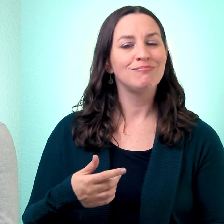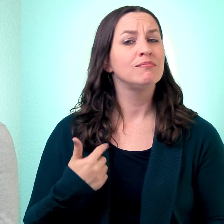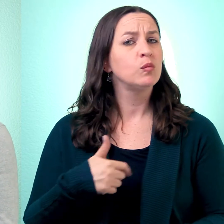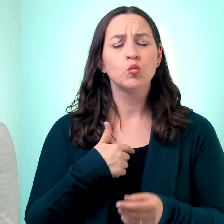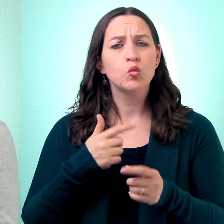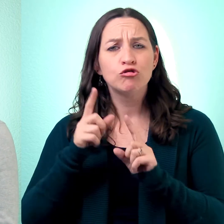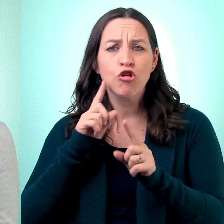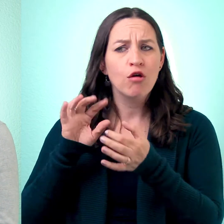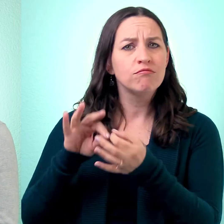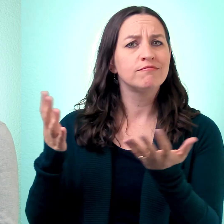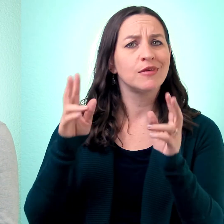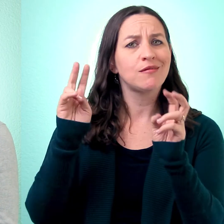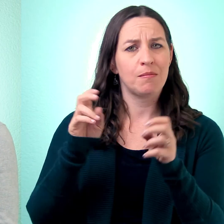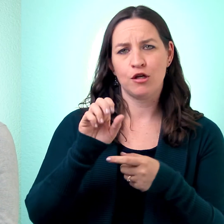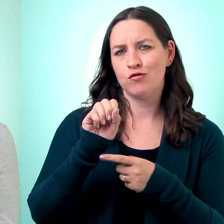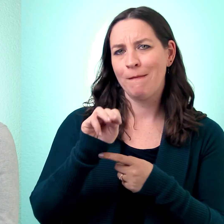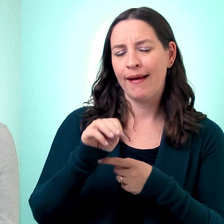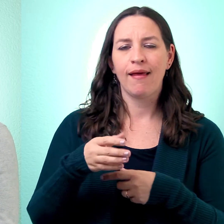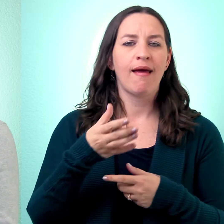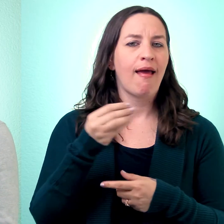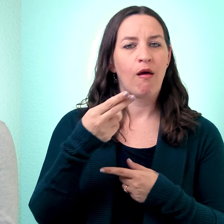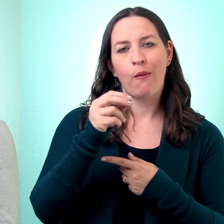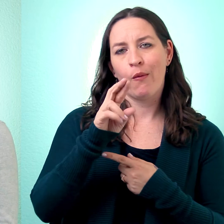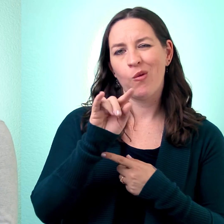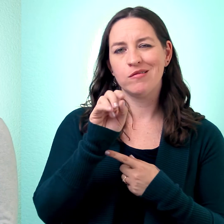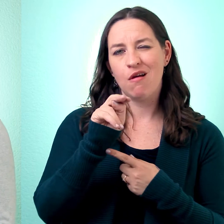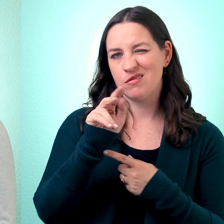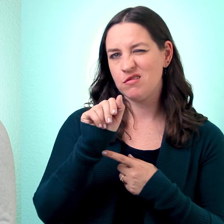about social media violence and horizontal violence and the interpreting realm and